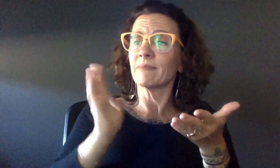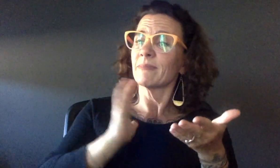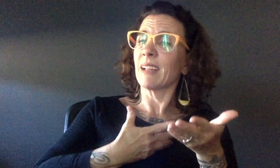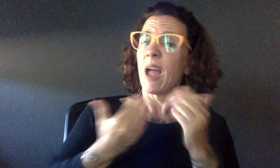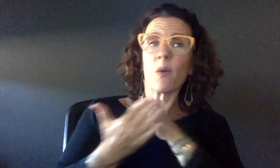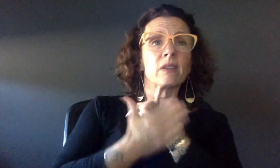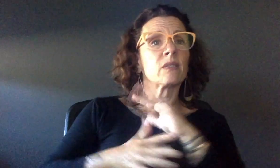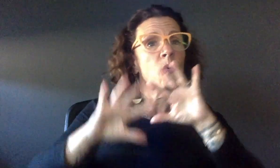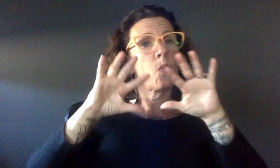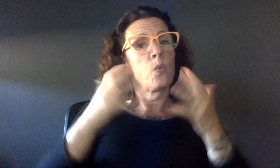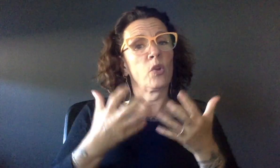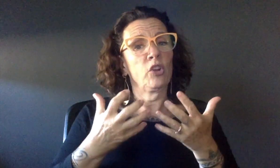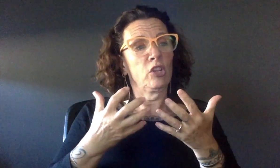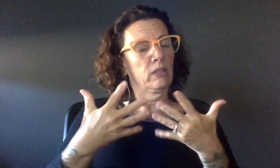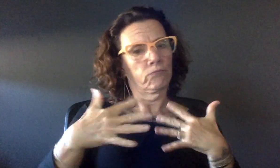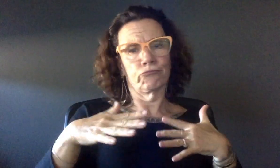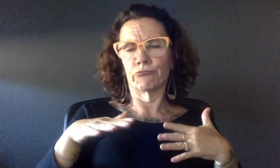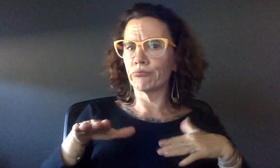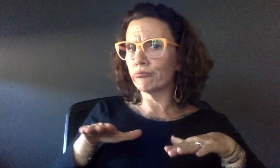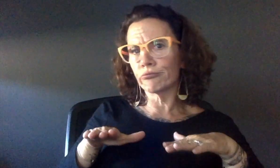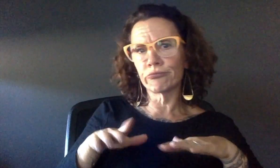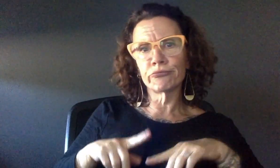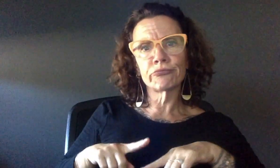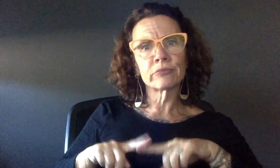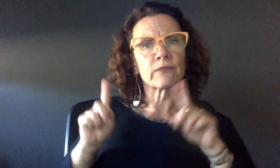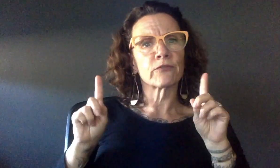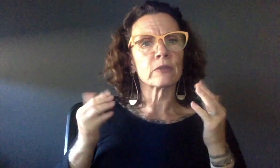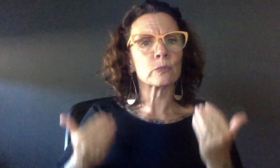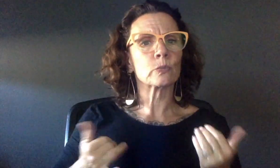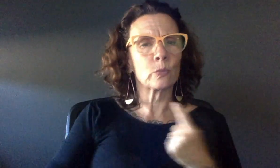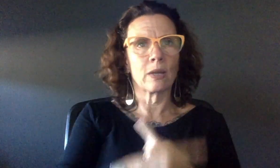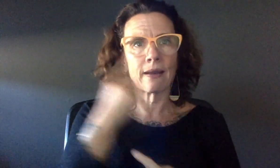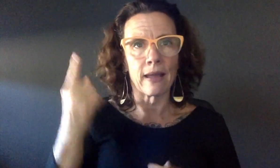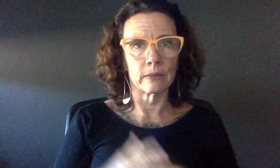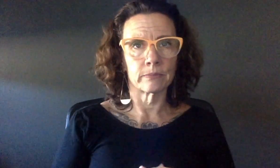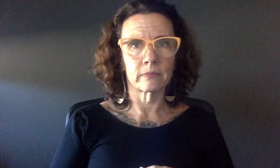the landscape in which we exist has shifted.